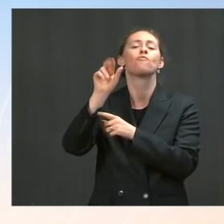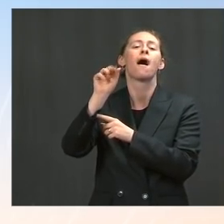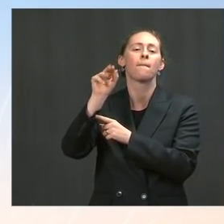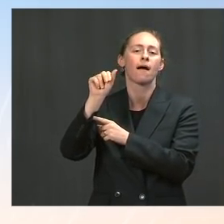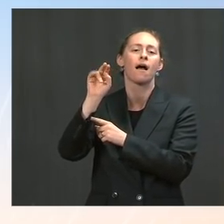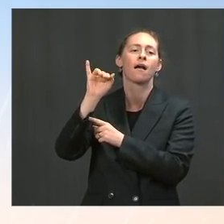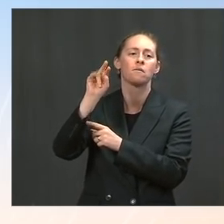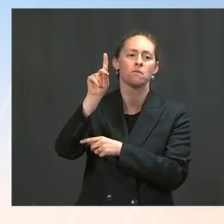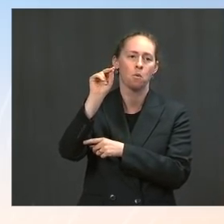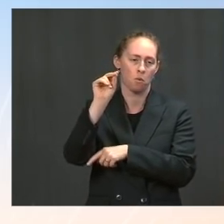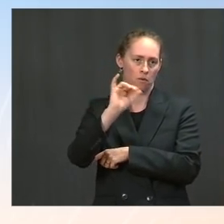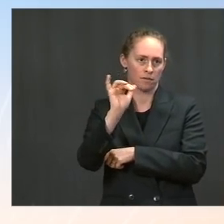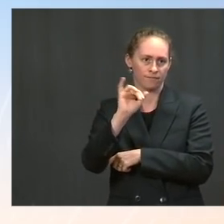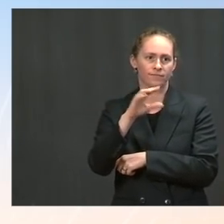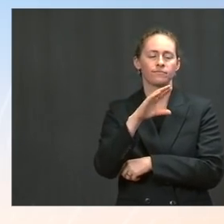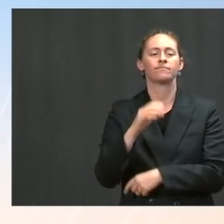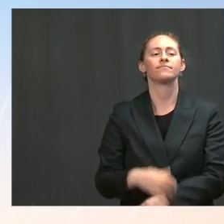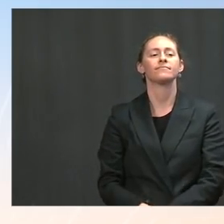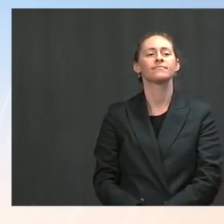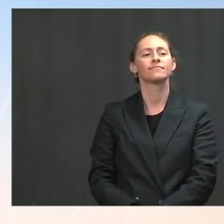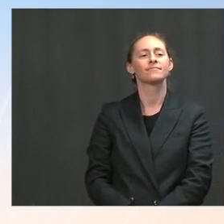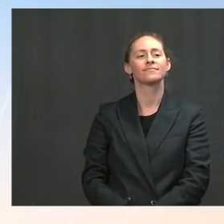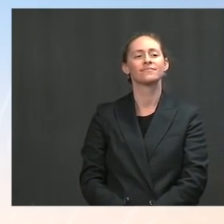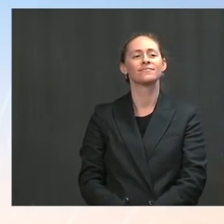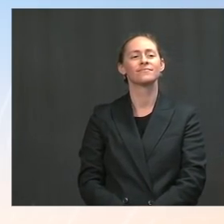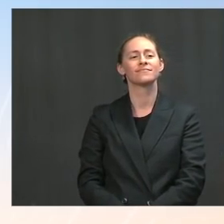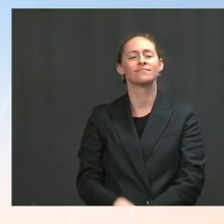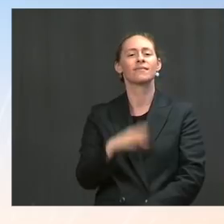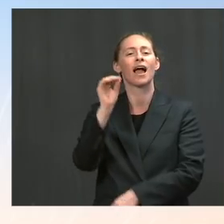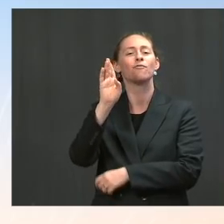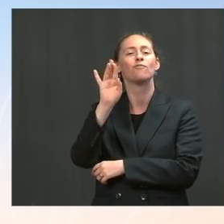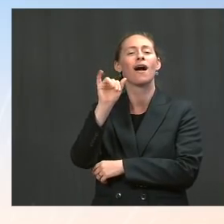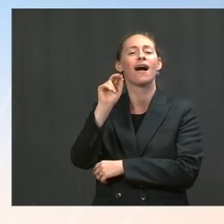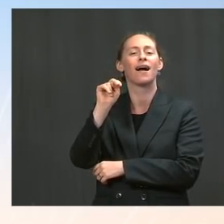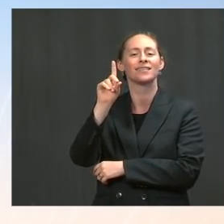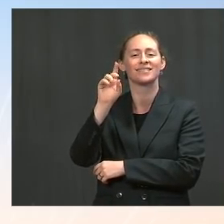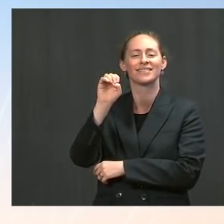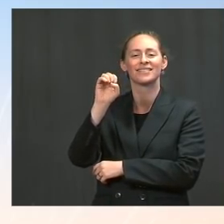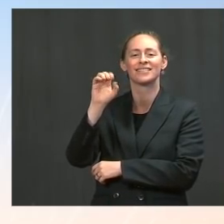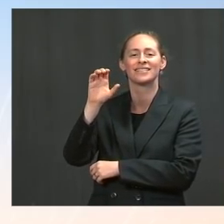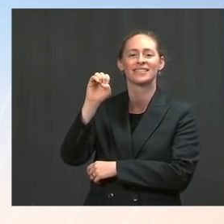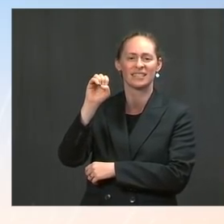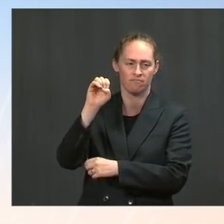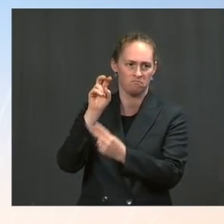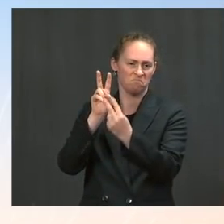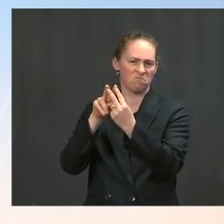Susan Rice, Council of Economic Advisers Chair Cecilia Rouse, and groups representing the full range